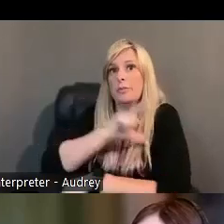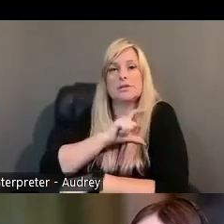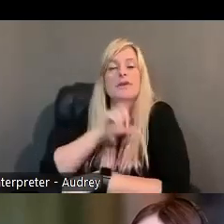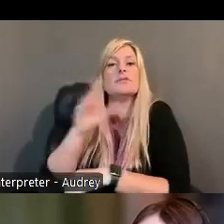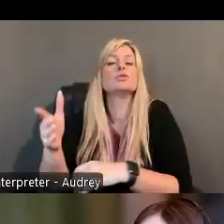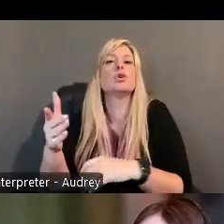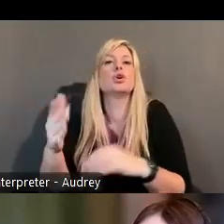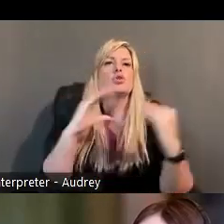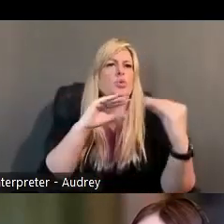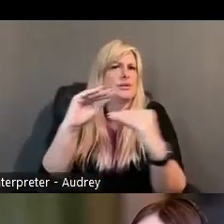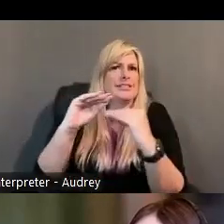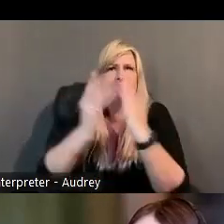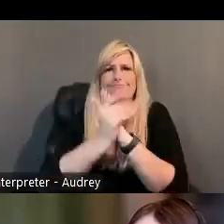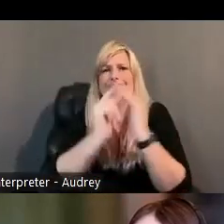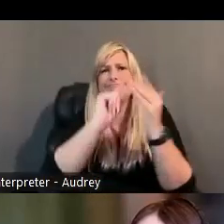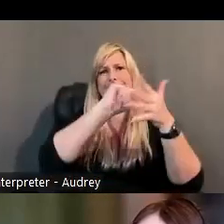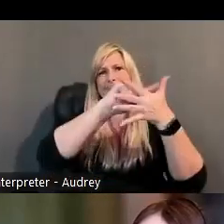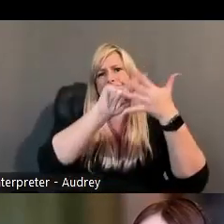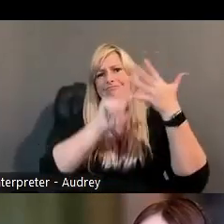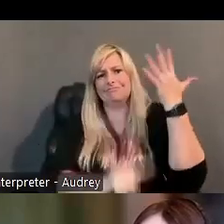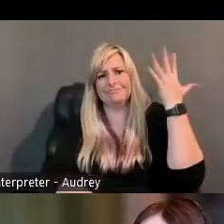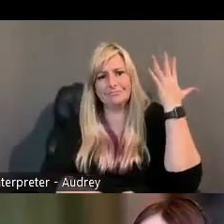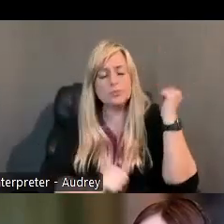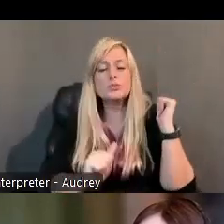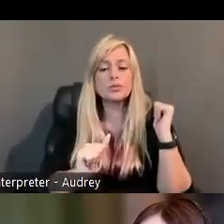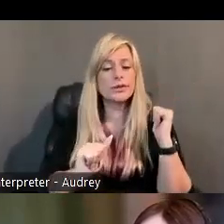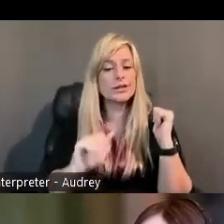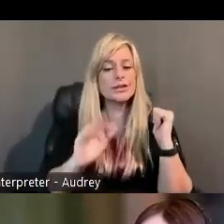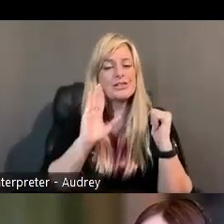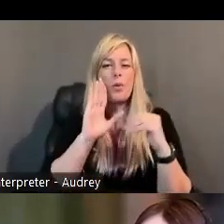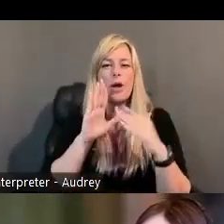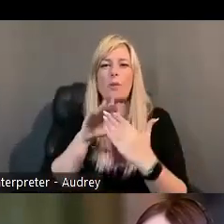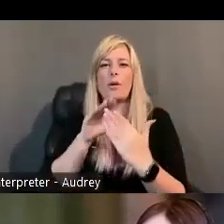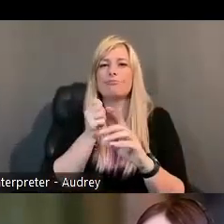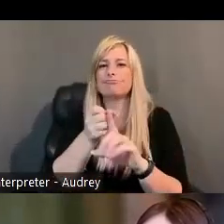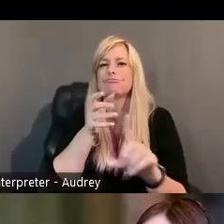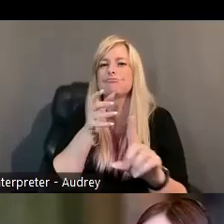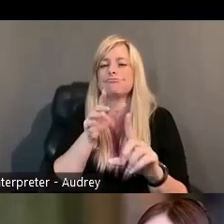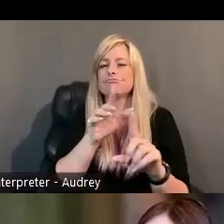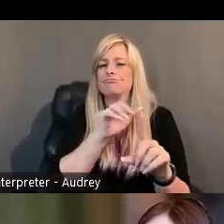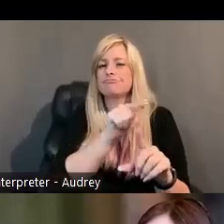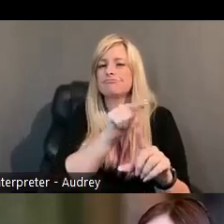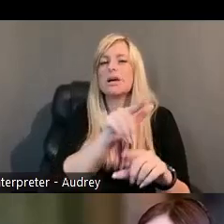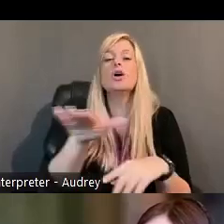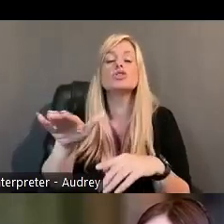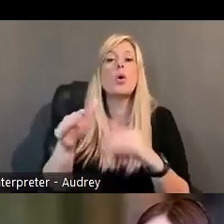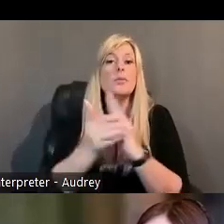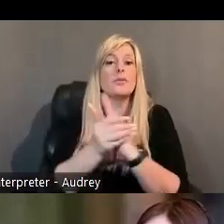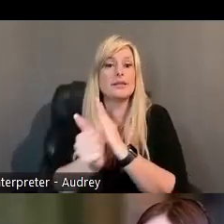and more. You'll learn more about that from Lane. And the skill flex technology itself,